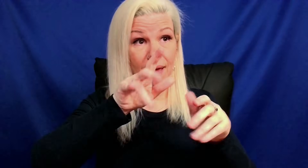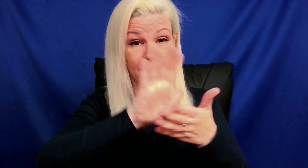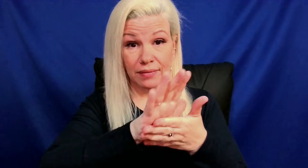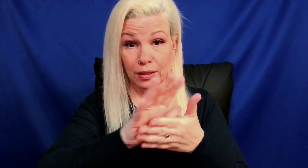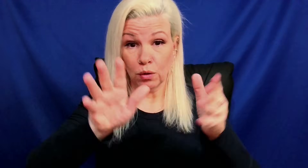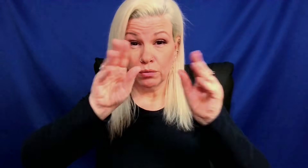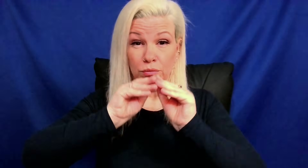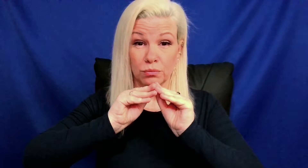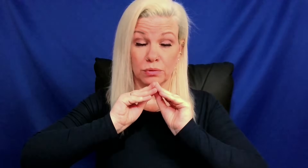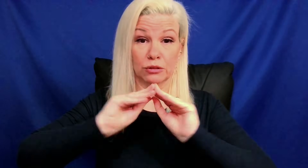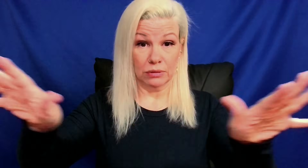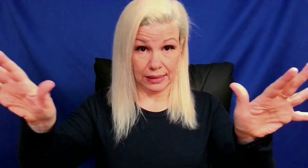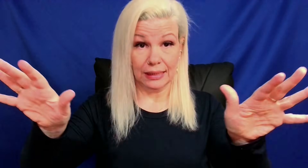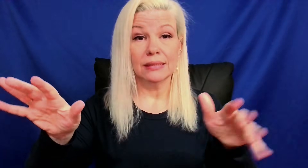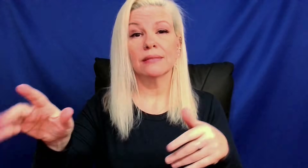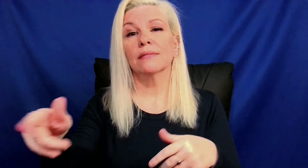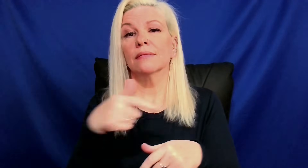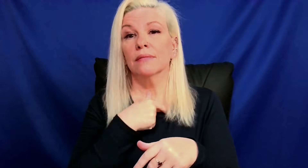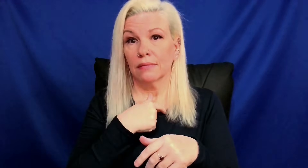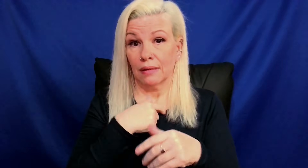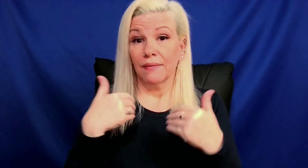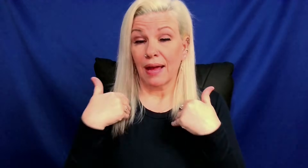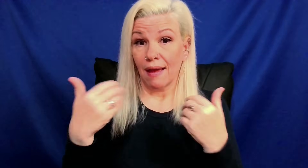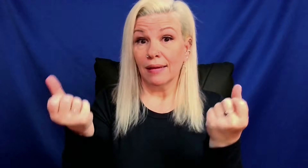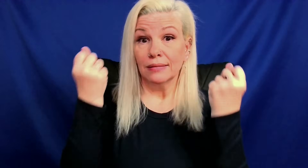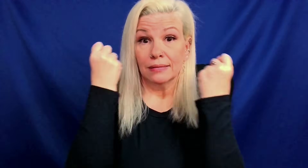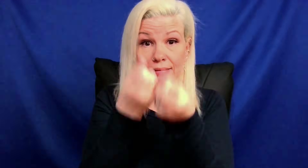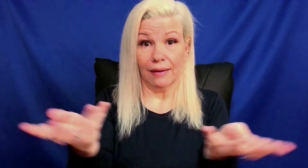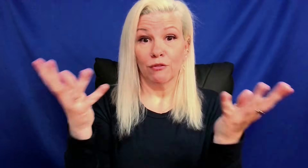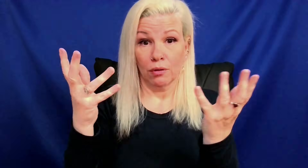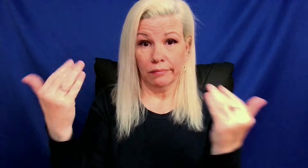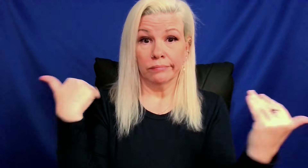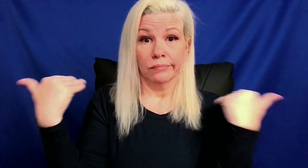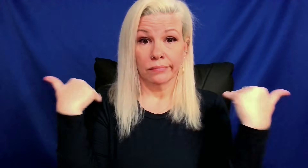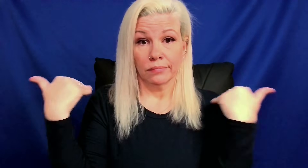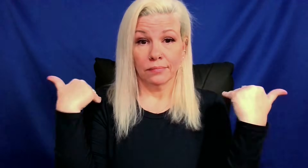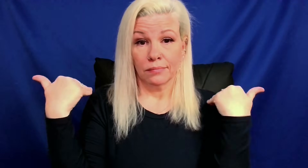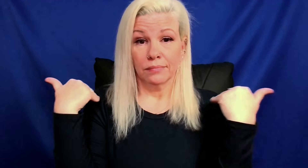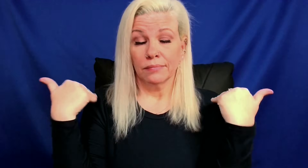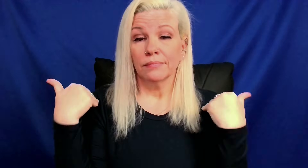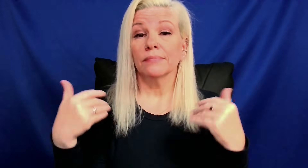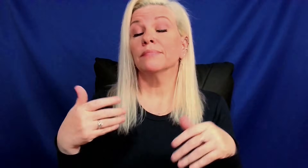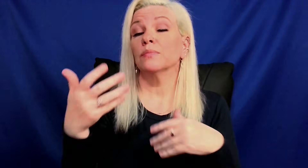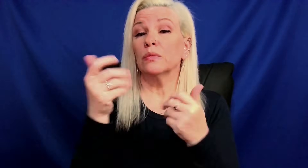Since that video was released, I've had several people reach out with follow up questions.